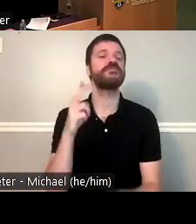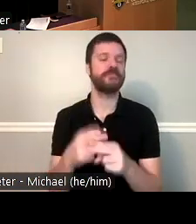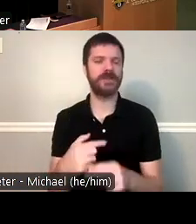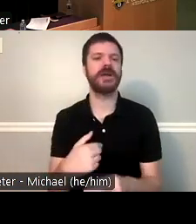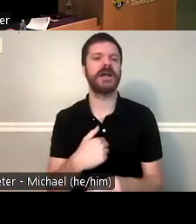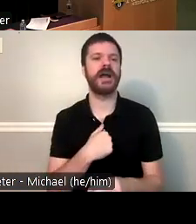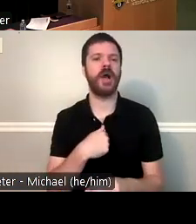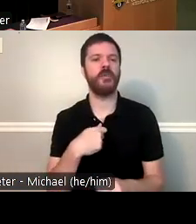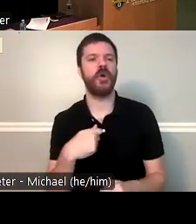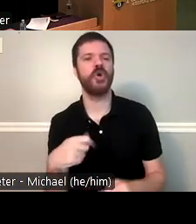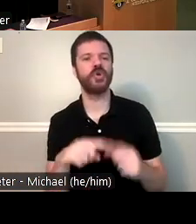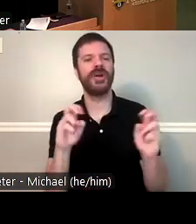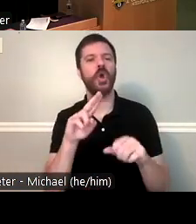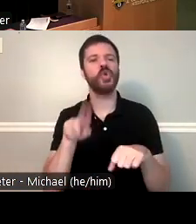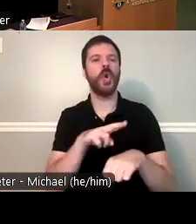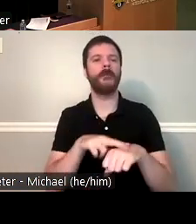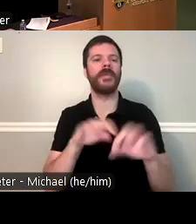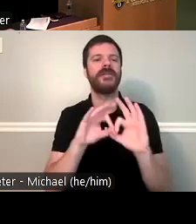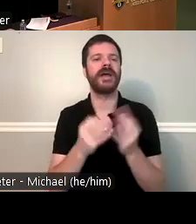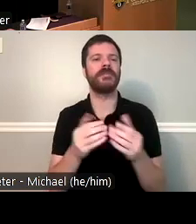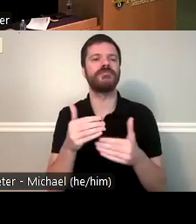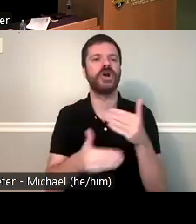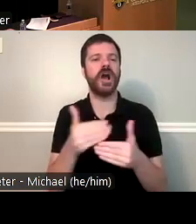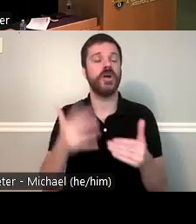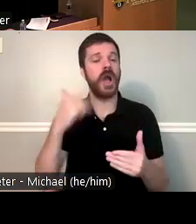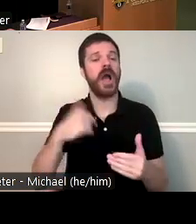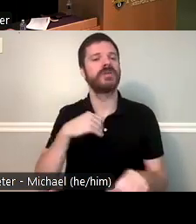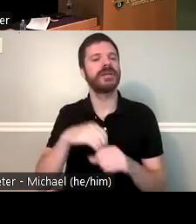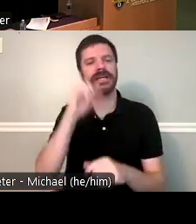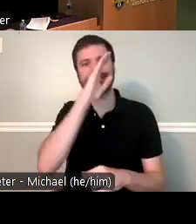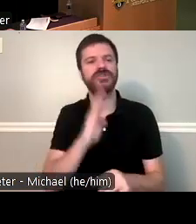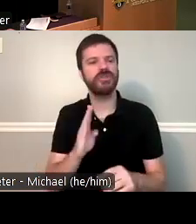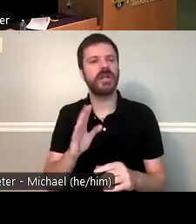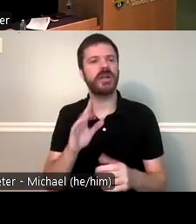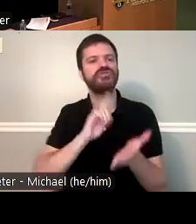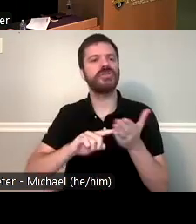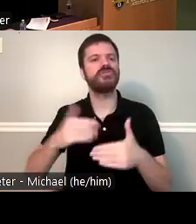family processes because I was in a schizophrenia research program myself as the family studies